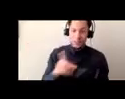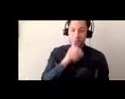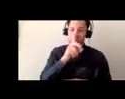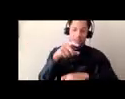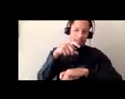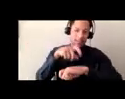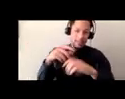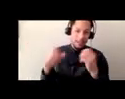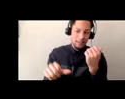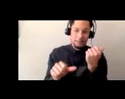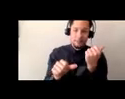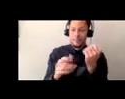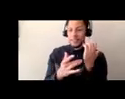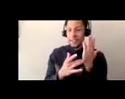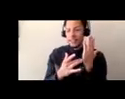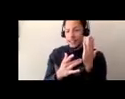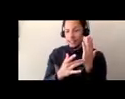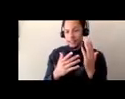But we'll get -- we'll move anthem.